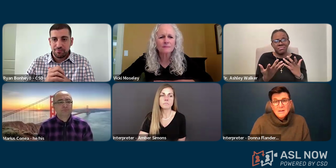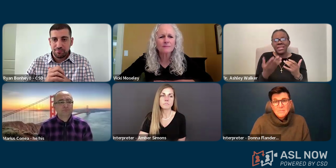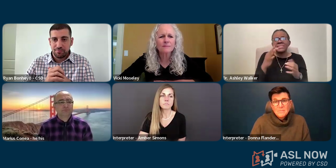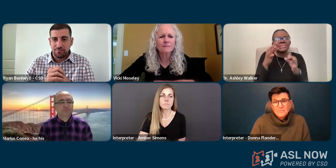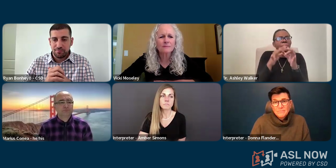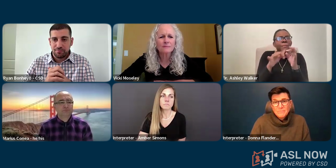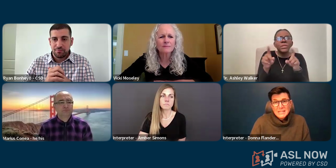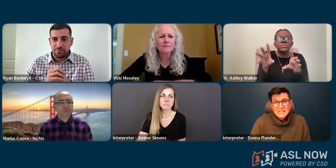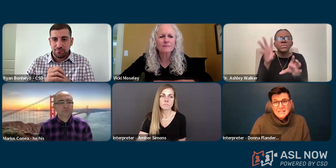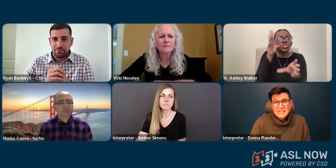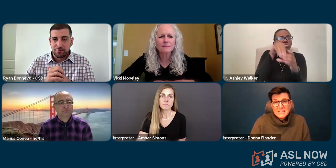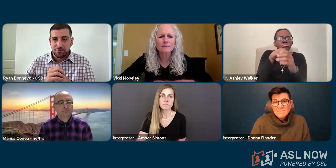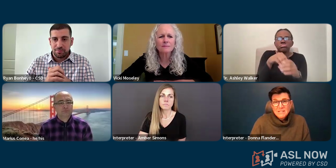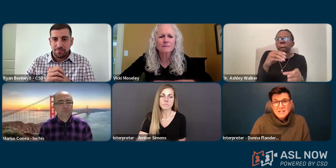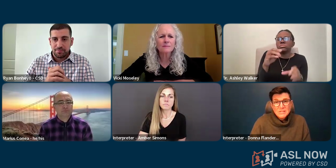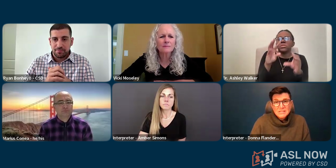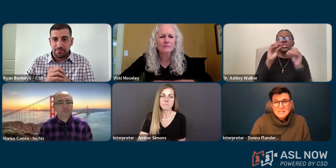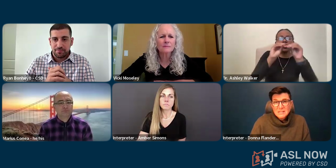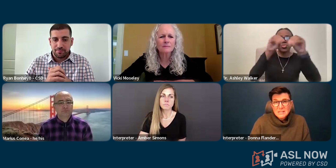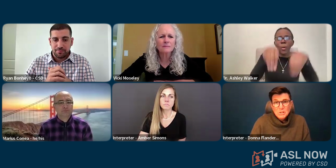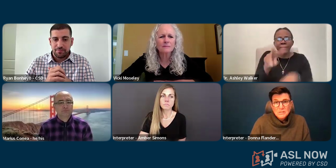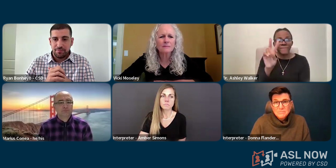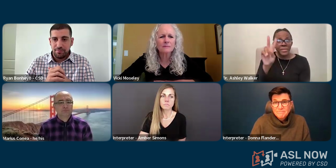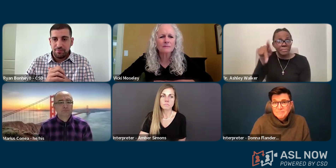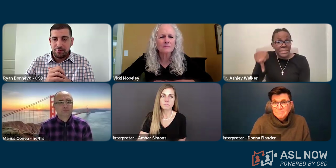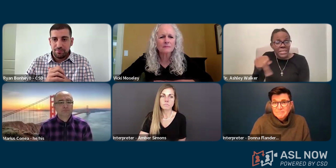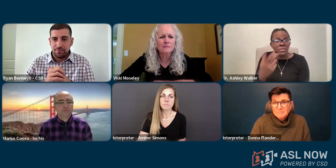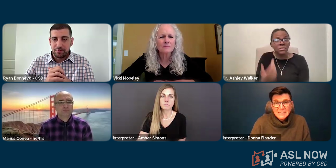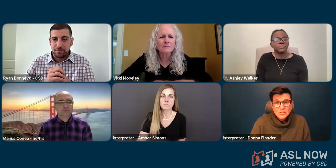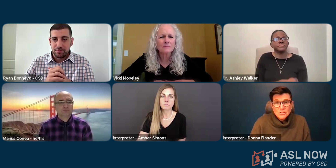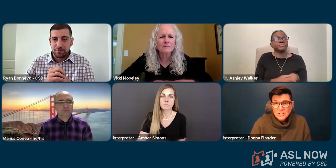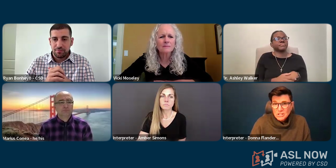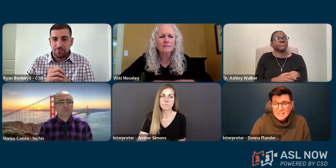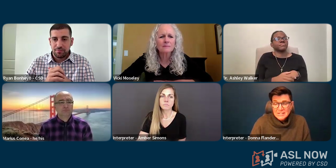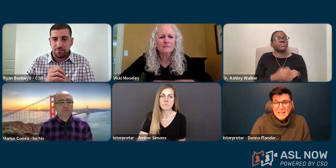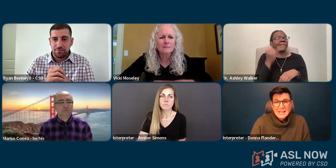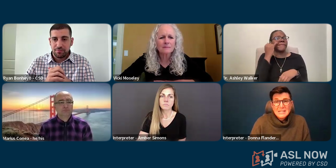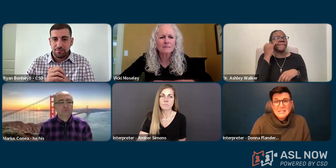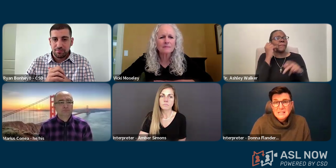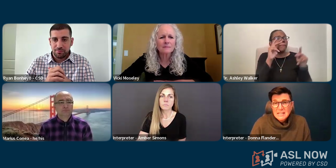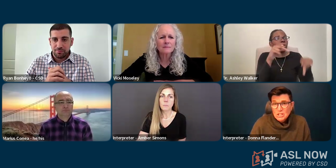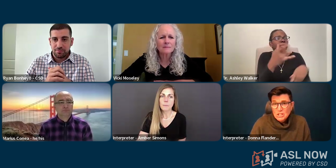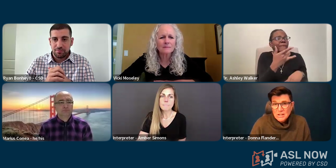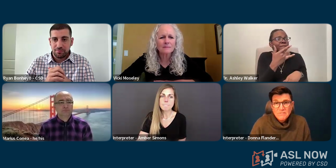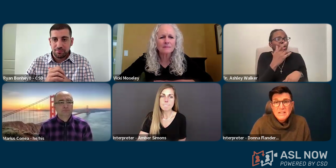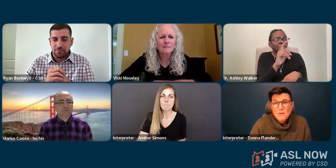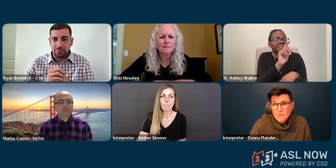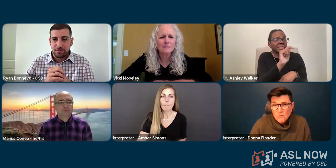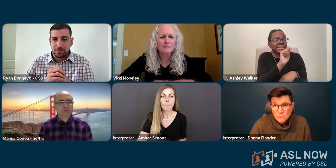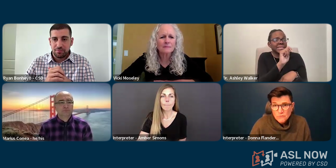Basically, you know, it's a simple introduction and installation of a video phone.